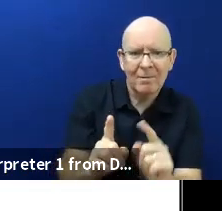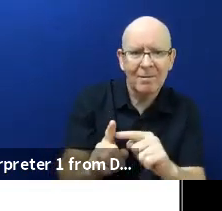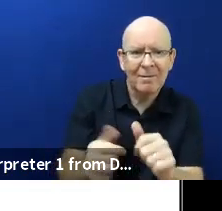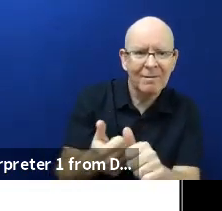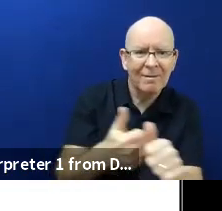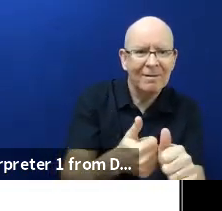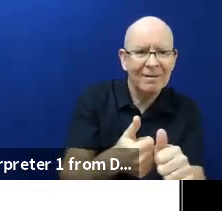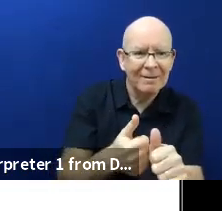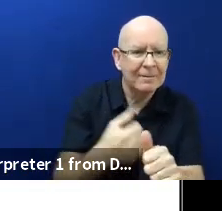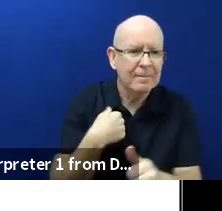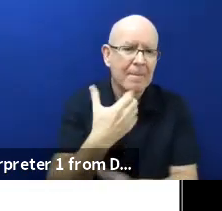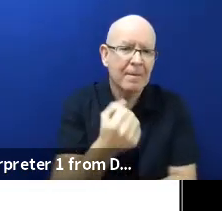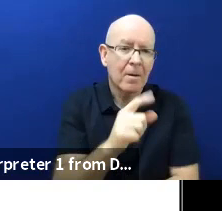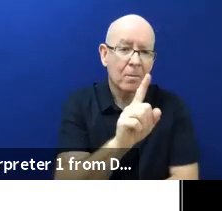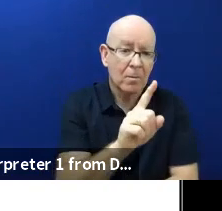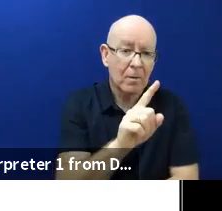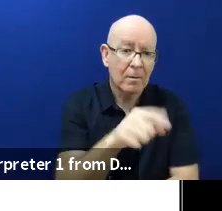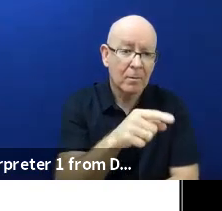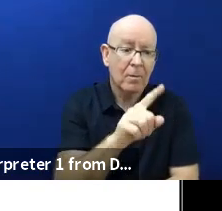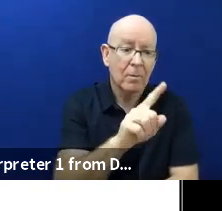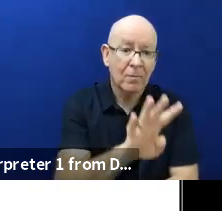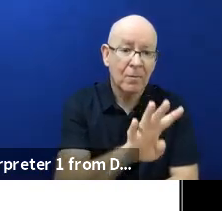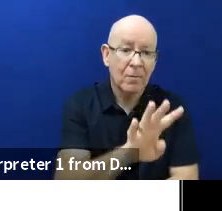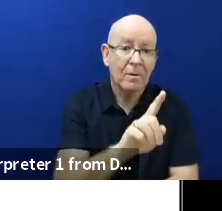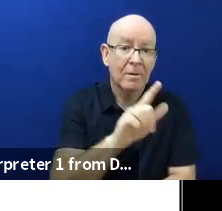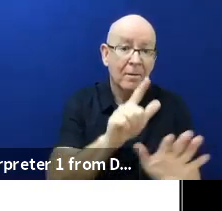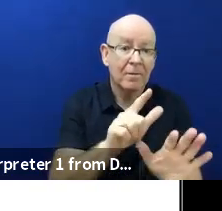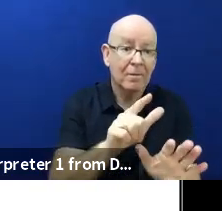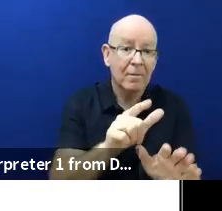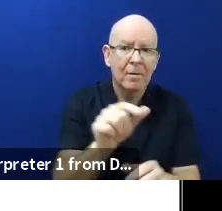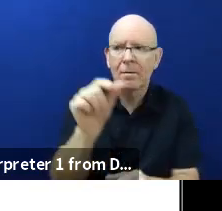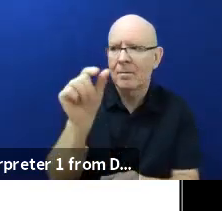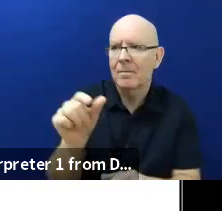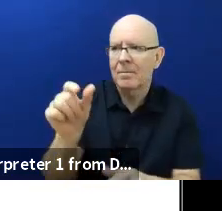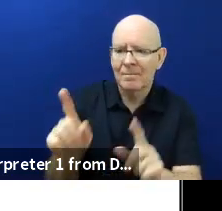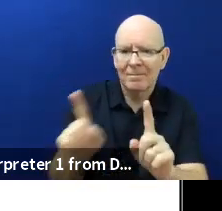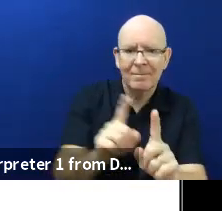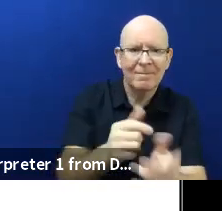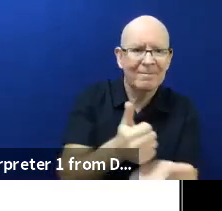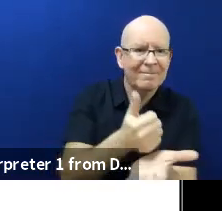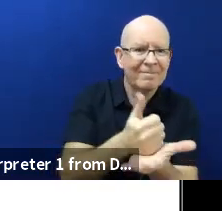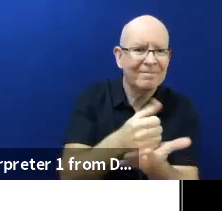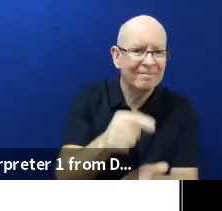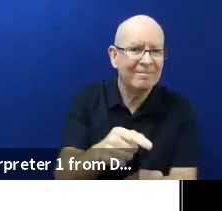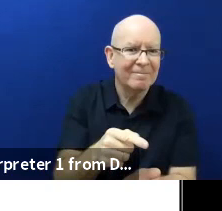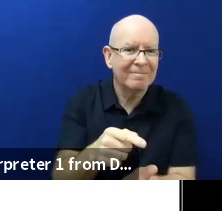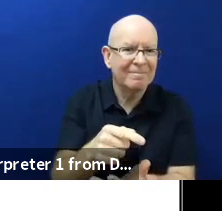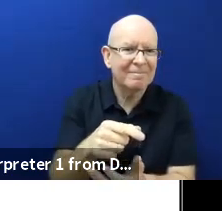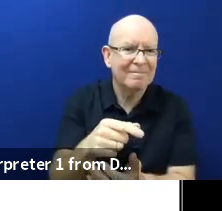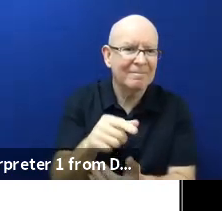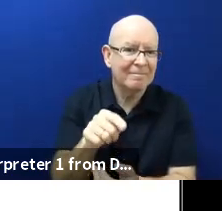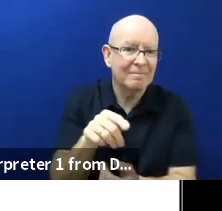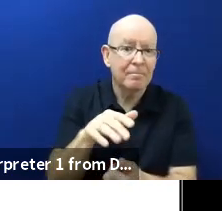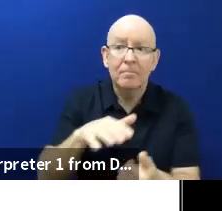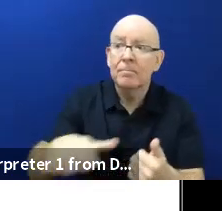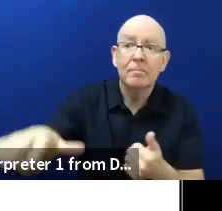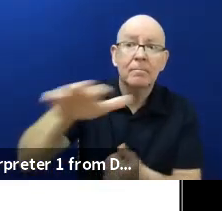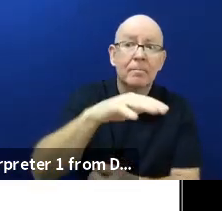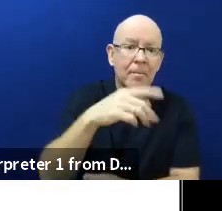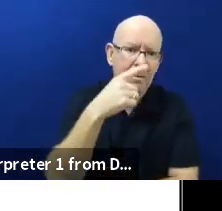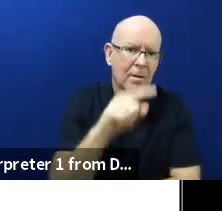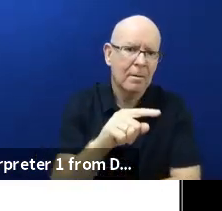PA service. By the way PAs work no more than six hours per day and receive around $1.60 per hour.